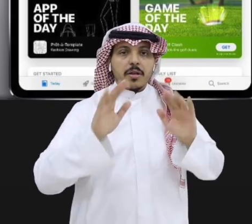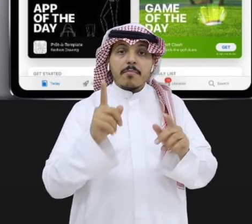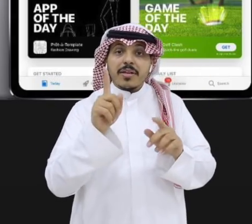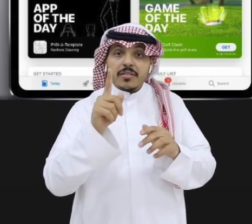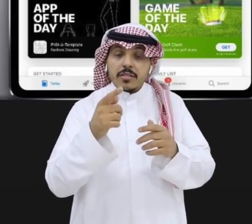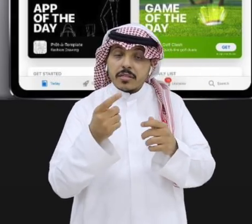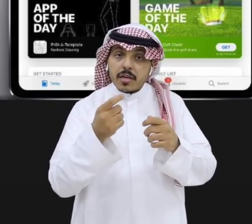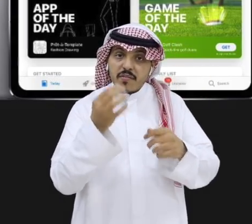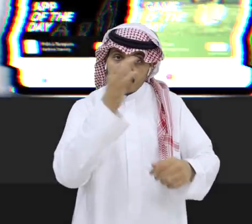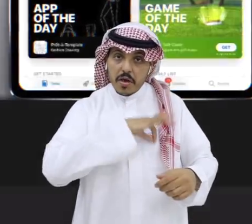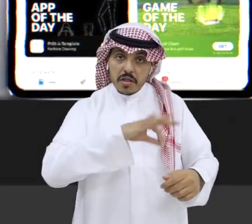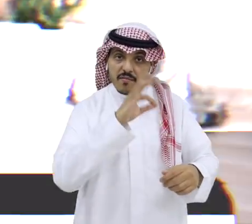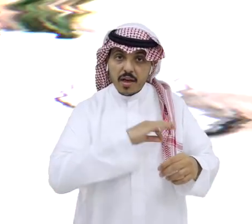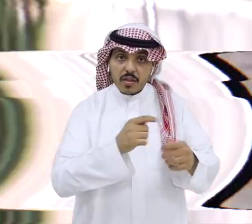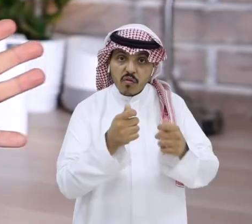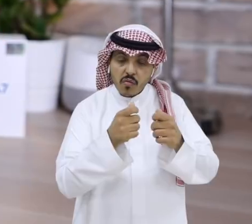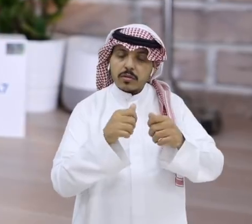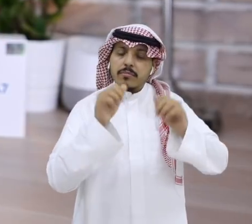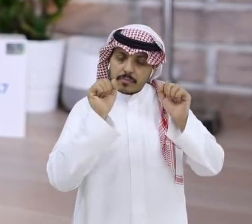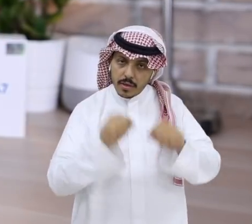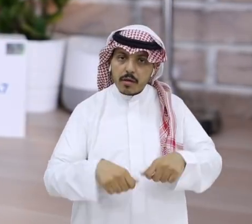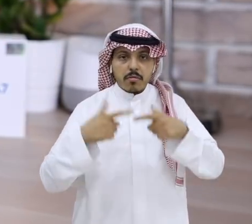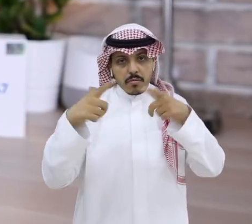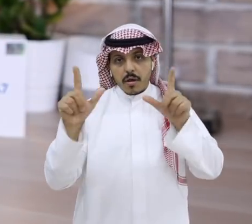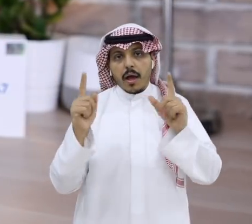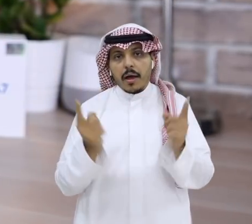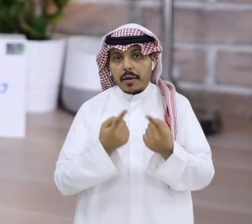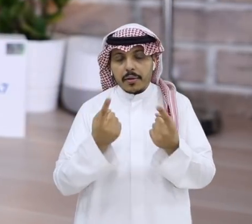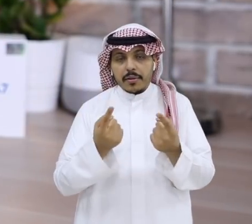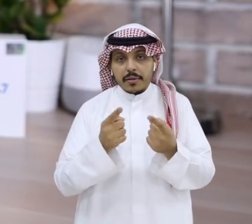But they will certainly announce the amount of their profits.